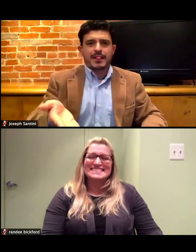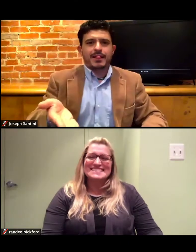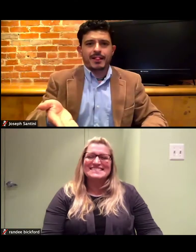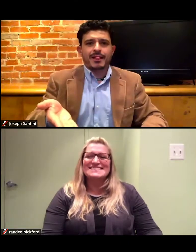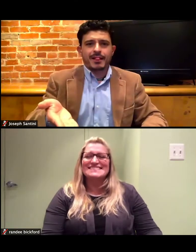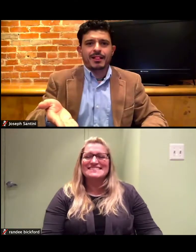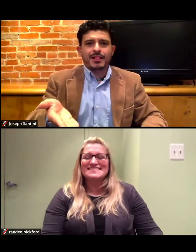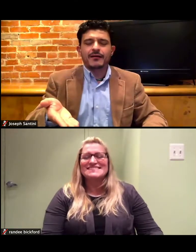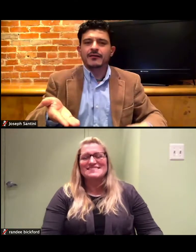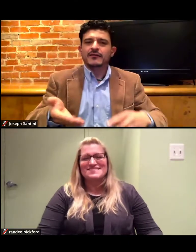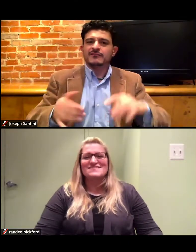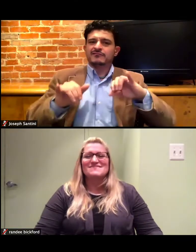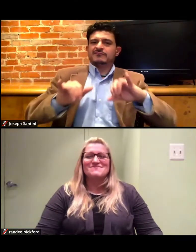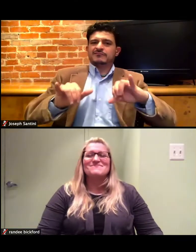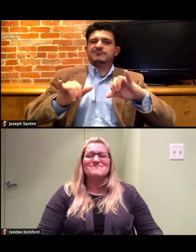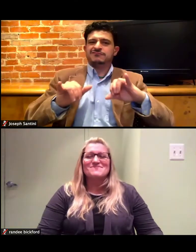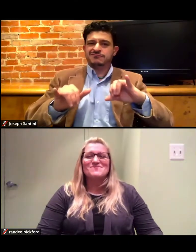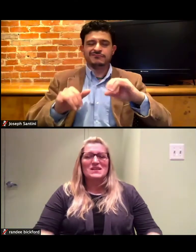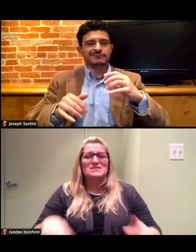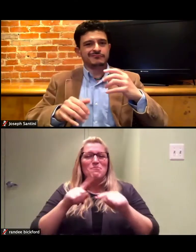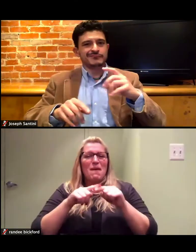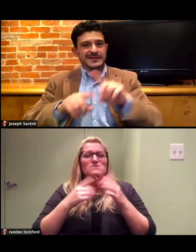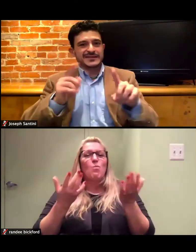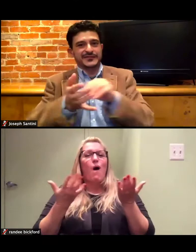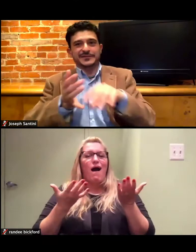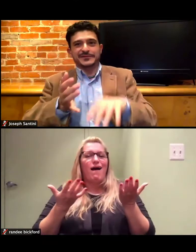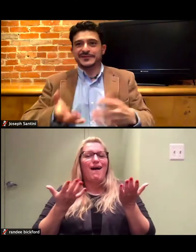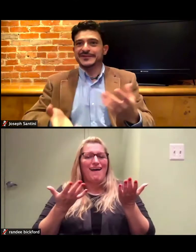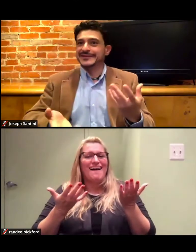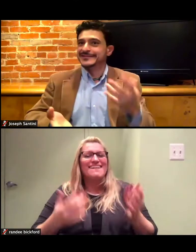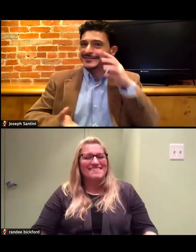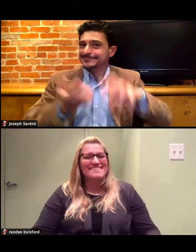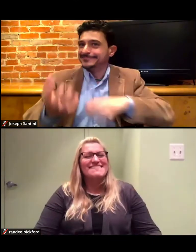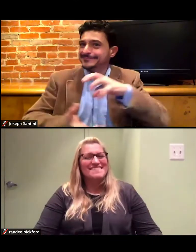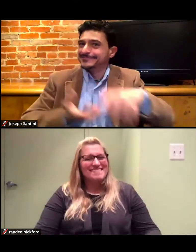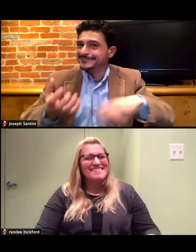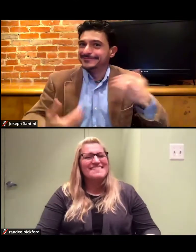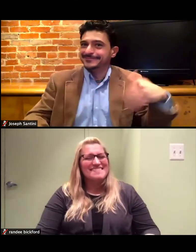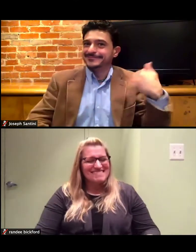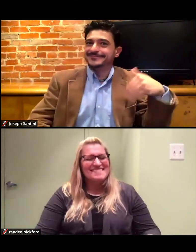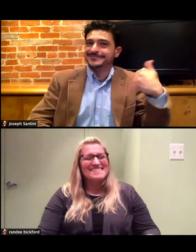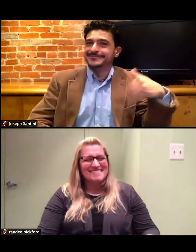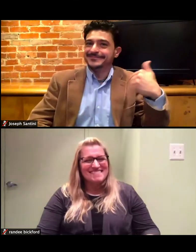If the signed bill, a bill, like a bill is delivered or it's a charge or finger spelling a bill.